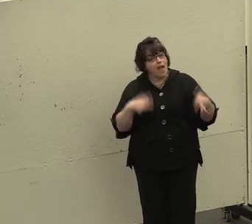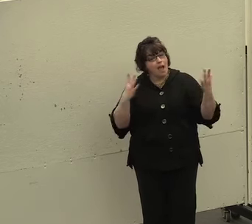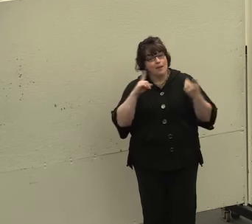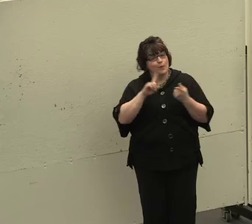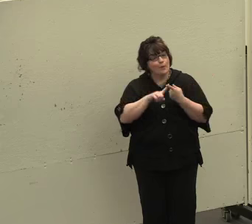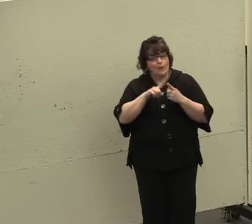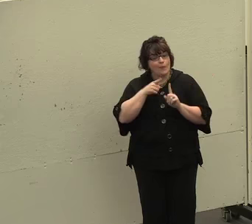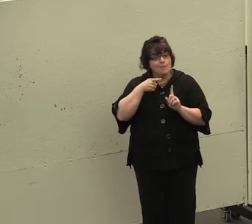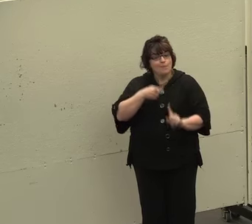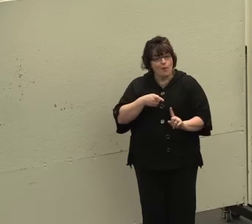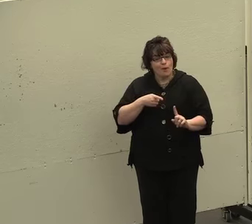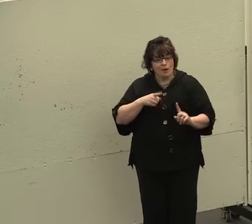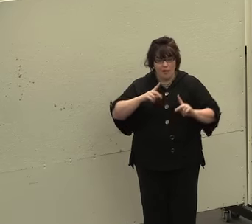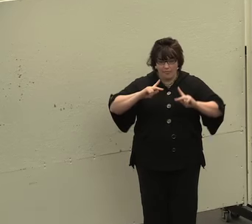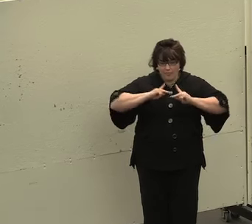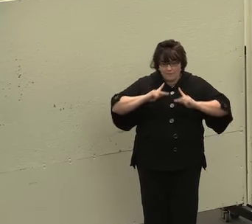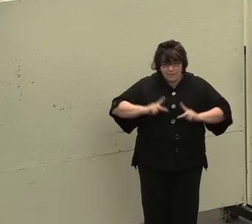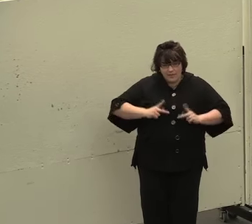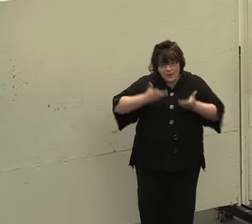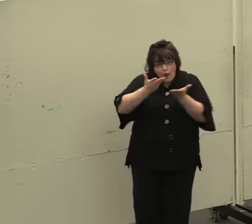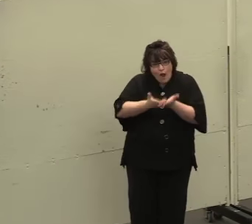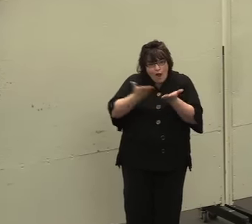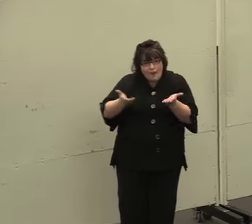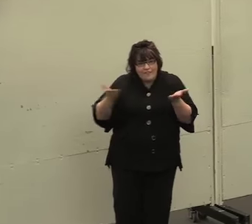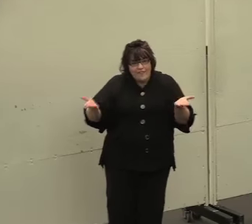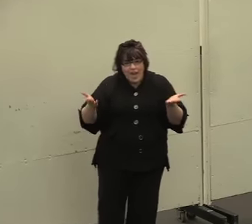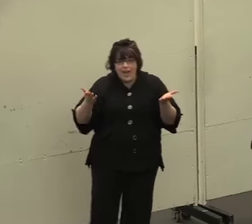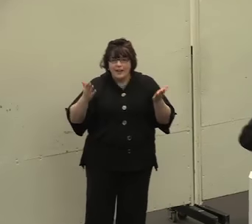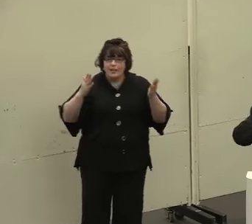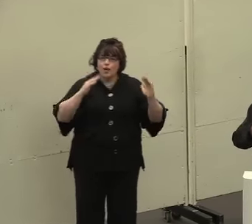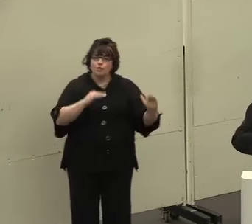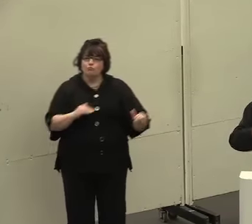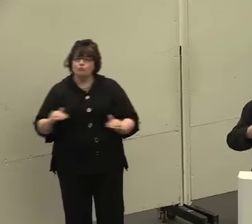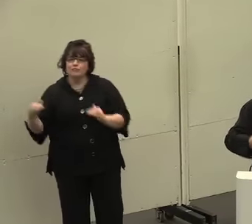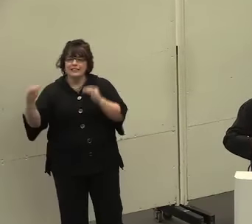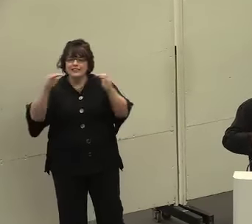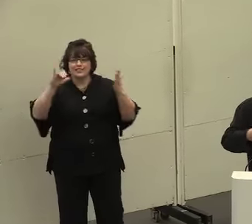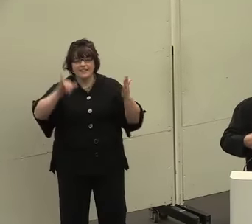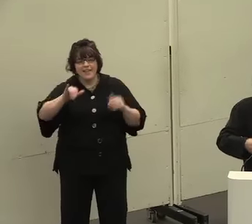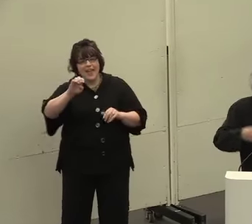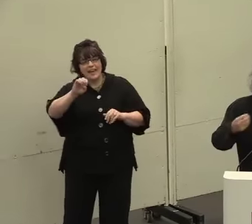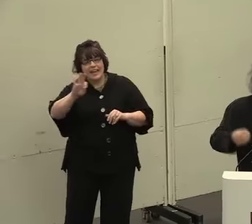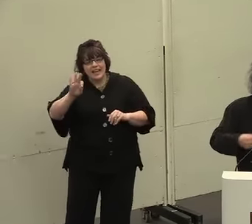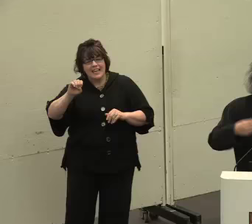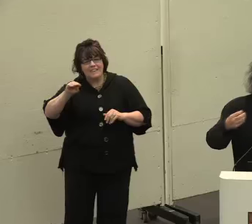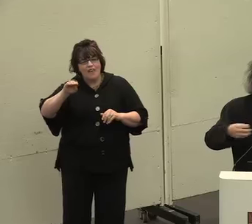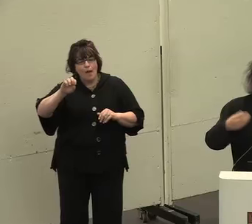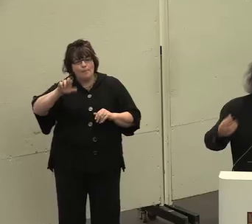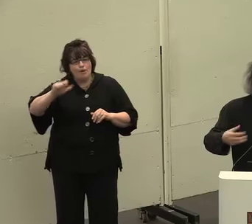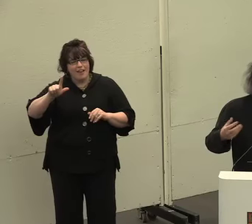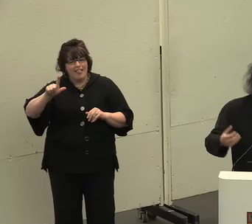the physical artifact of architecture reaches a level of ephemerality. It's at the point of disappearing.